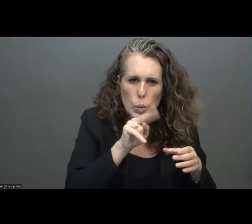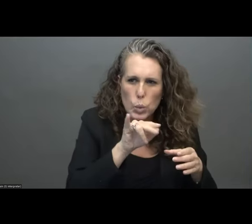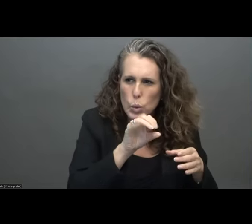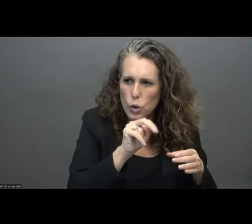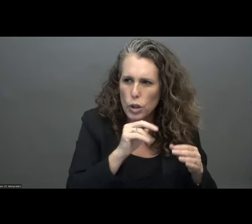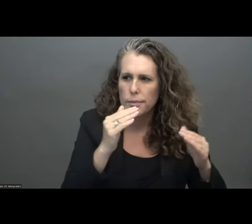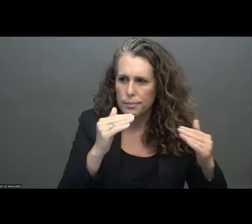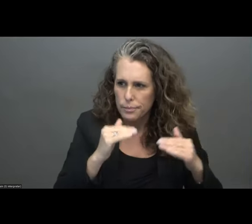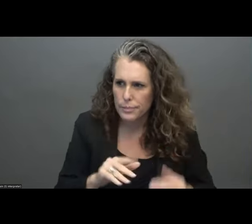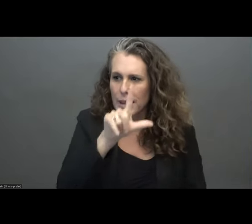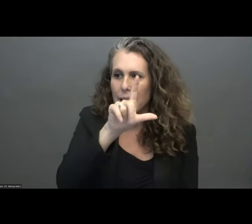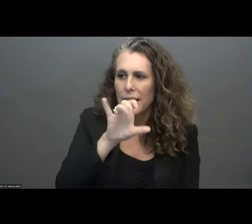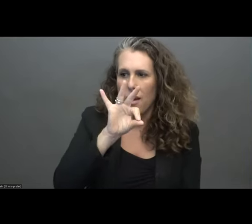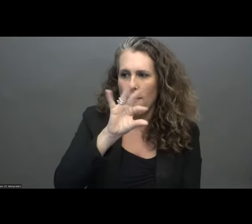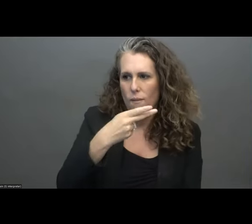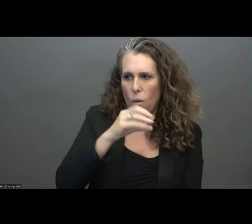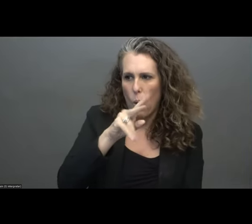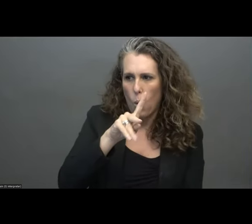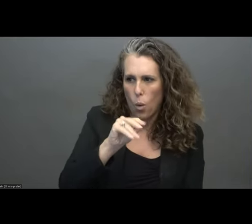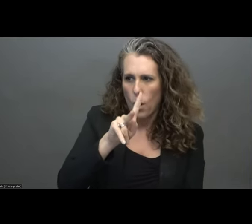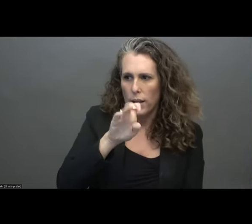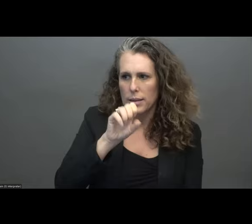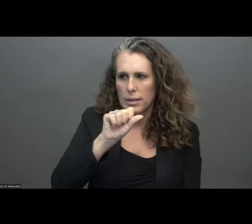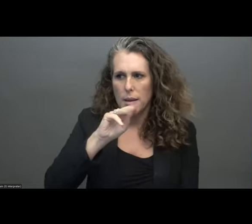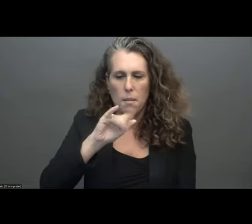case among. 16:04:16 He's a senior social welfare officer